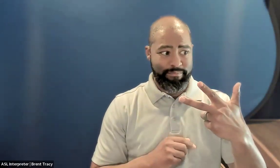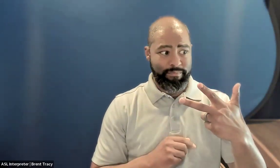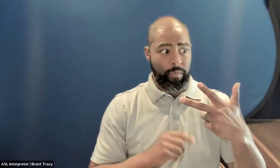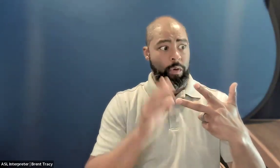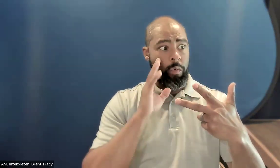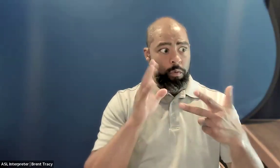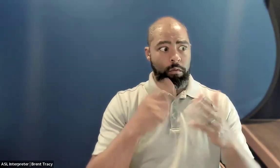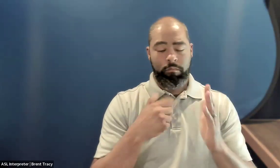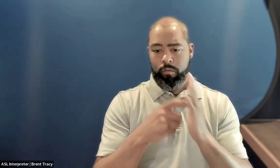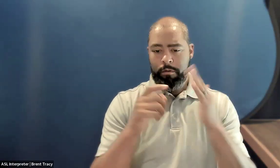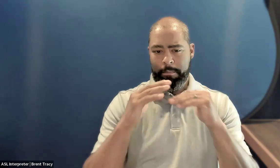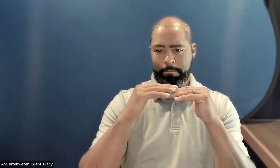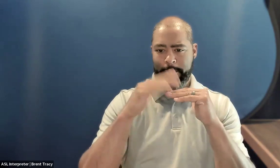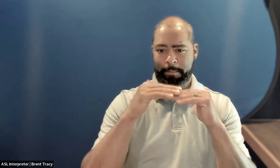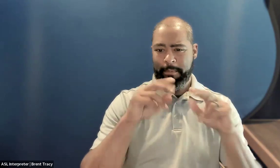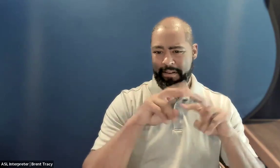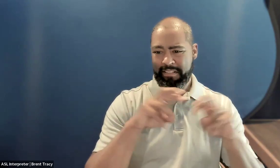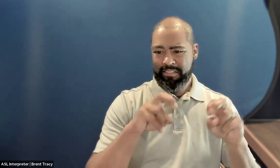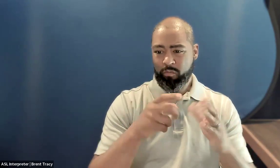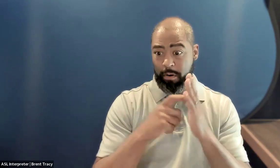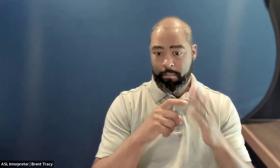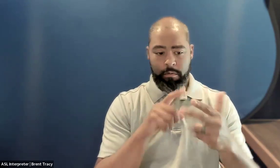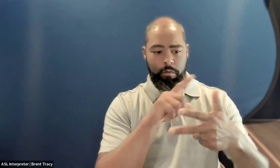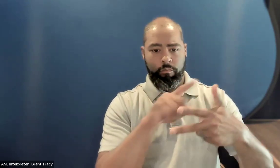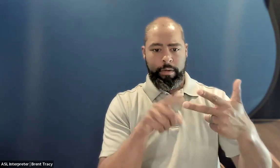As those of you who are familiar with our process, it already